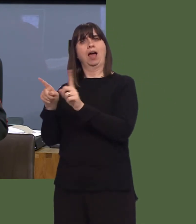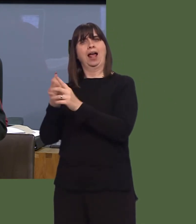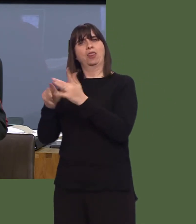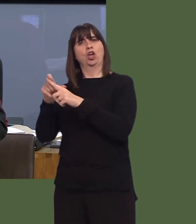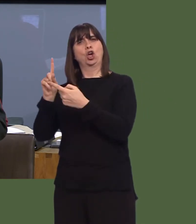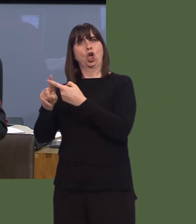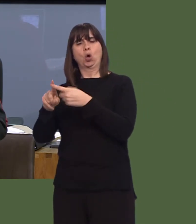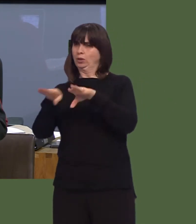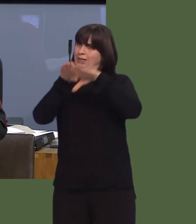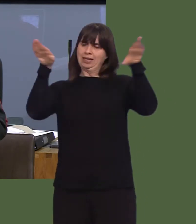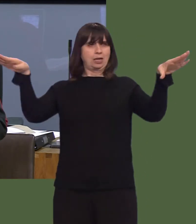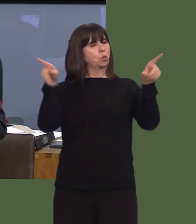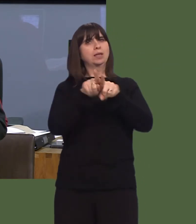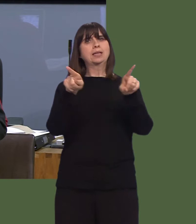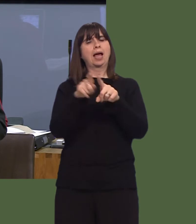as part of the Committeeís work in the future.'